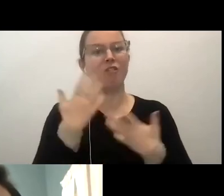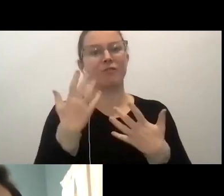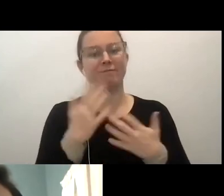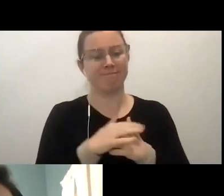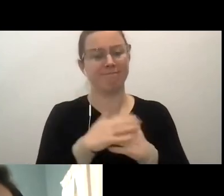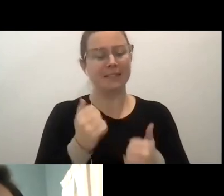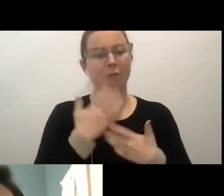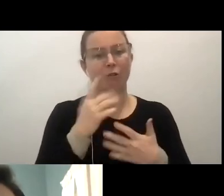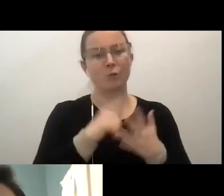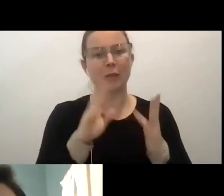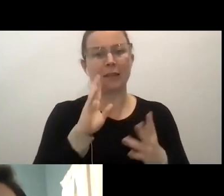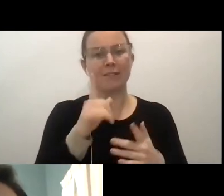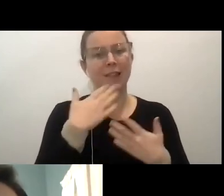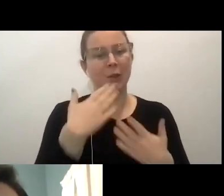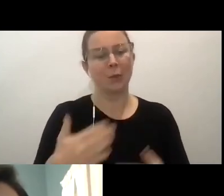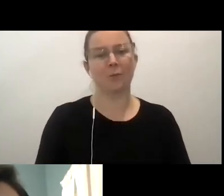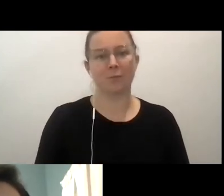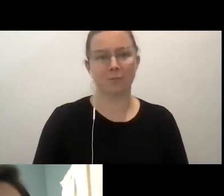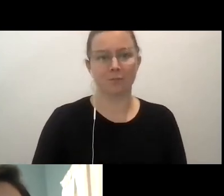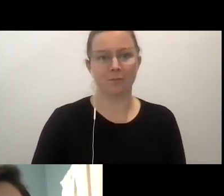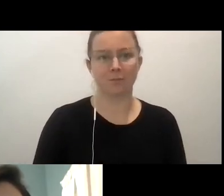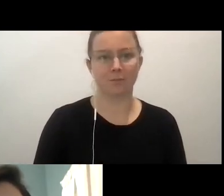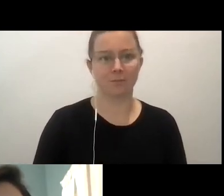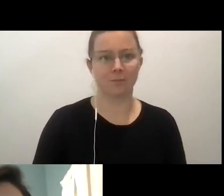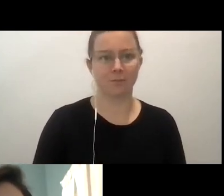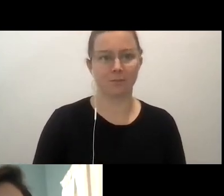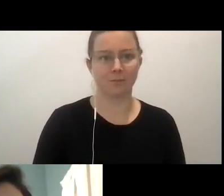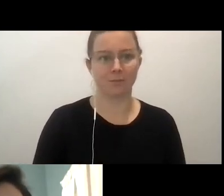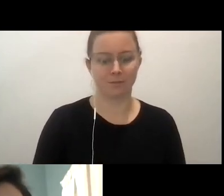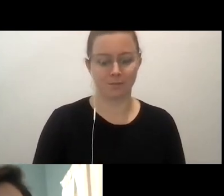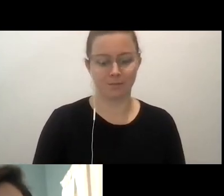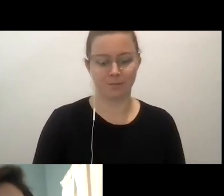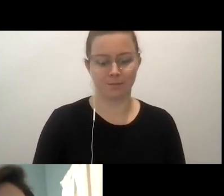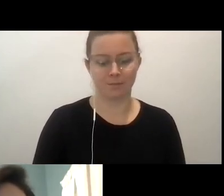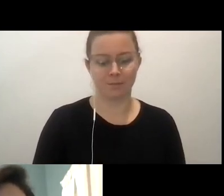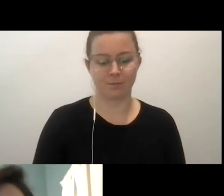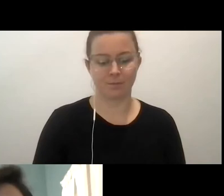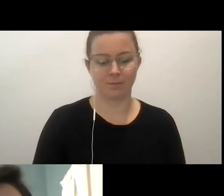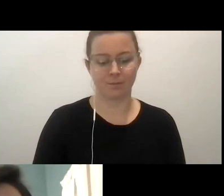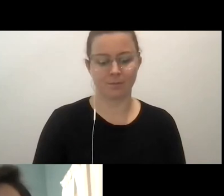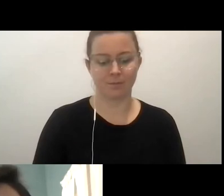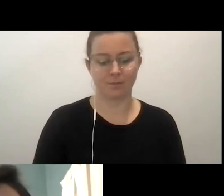Thank you so much, Darren. Yeah, very good.